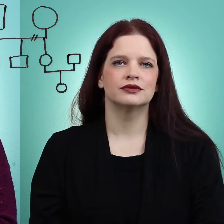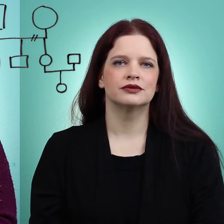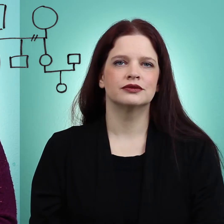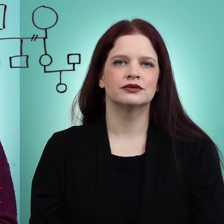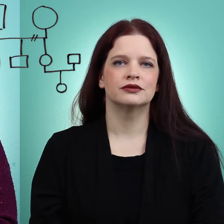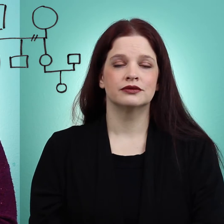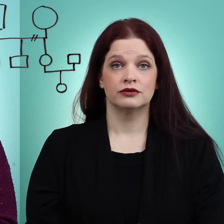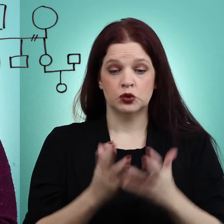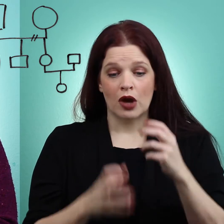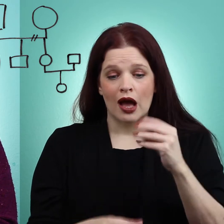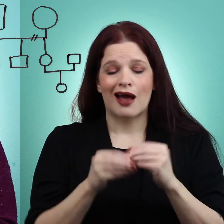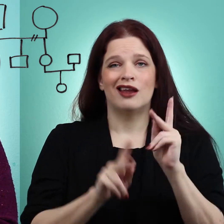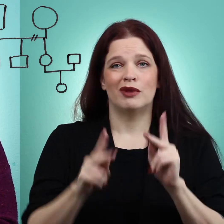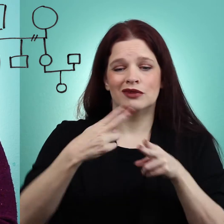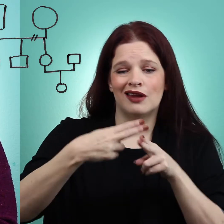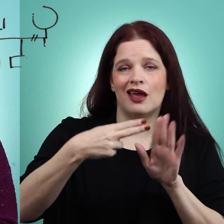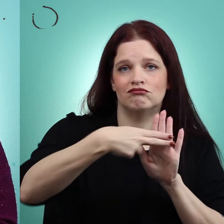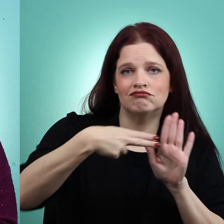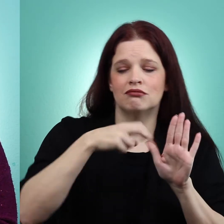We then want to add everyone's names and everyone's ages into the genogram.